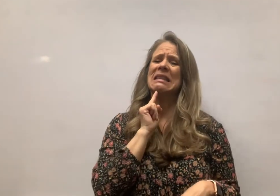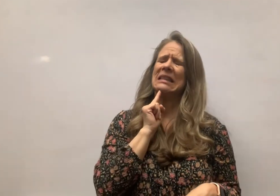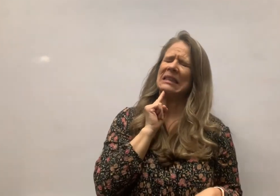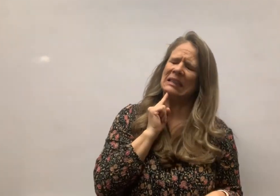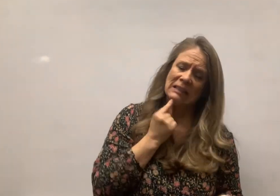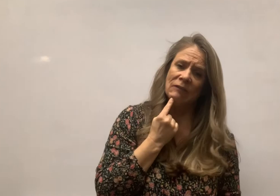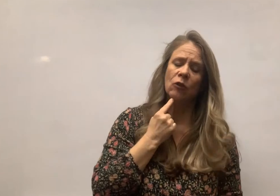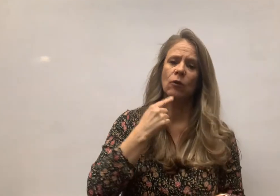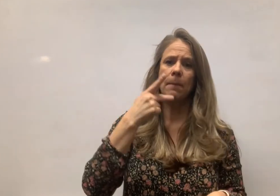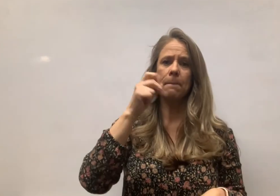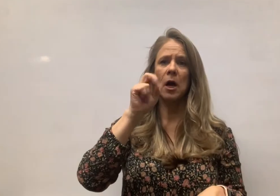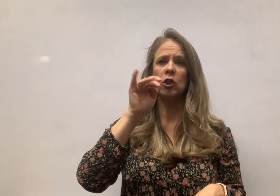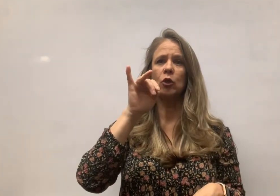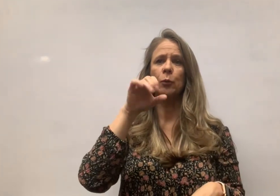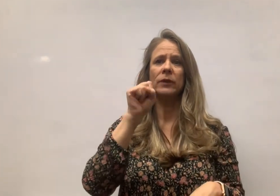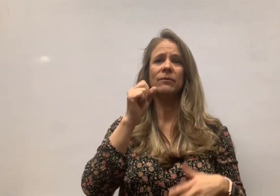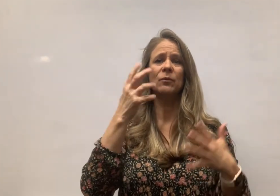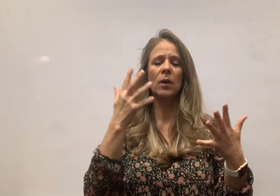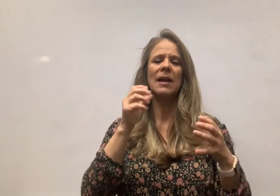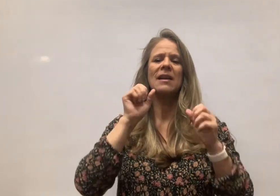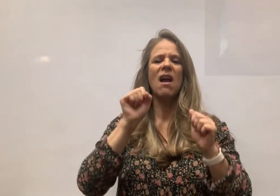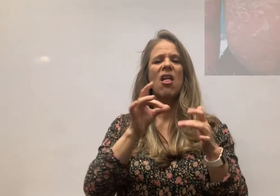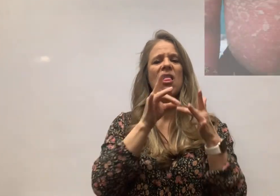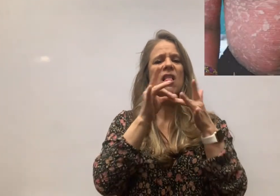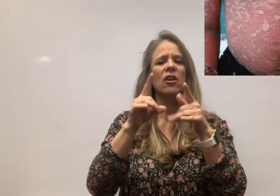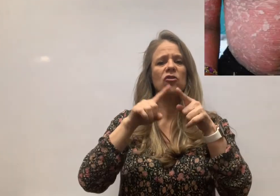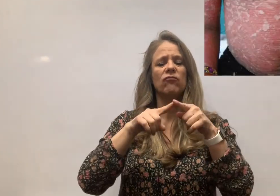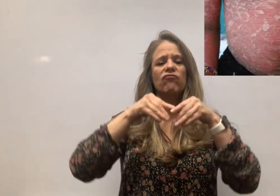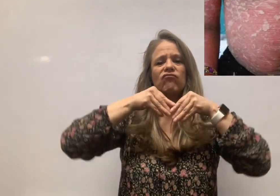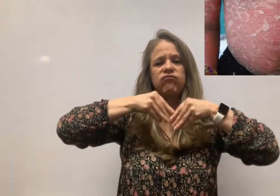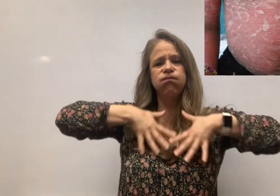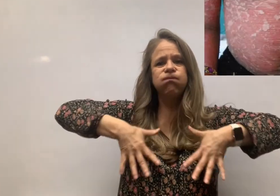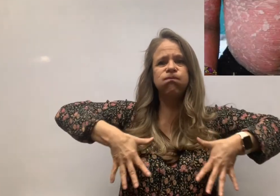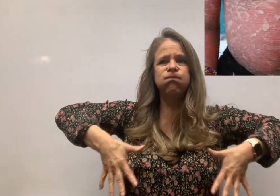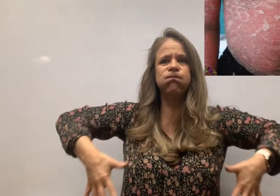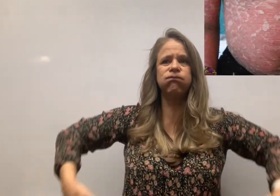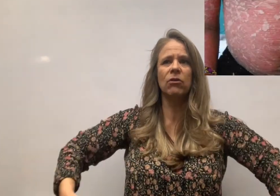form of psoriasis that leads to widespread,